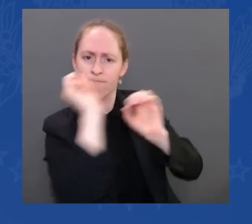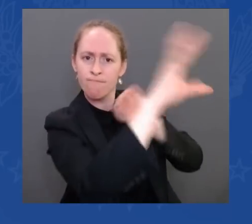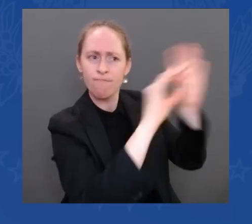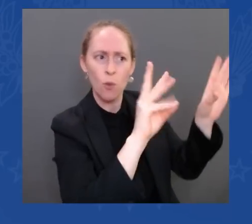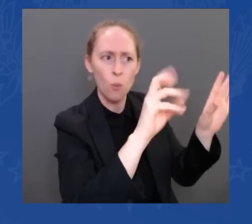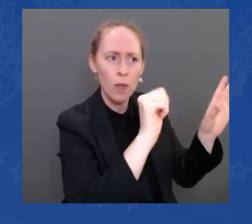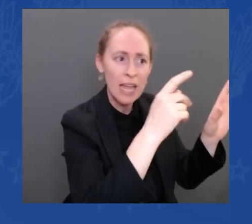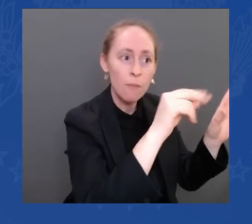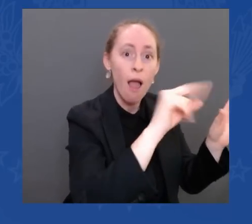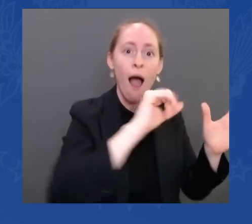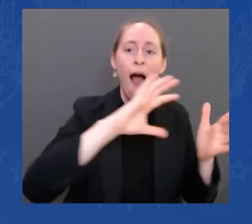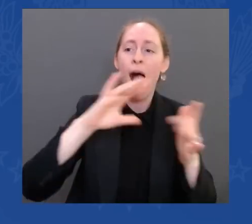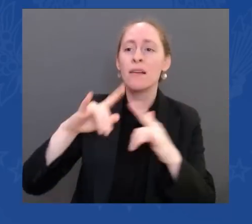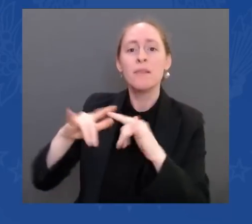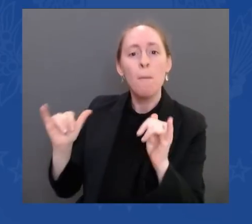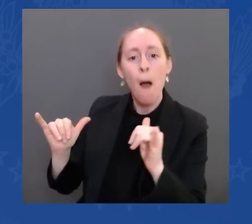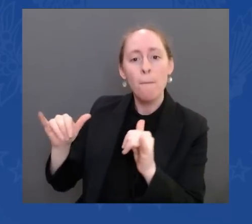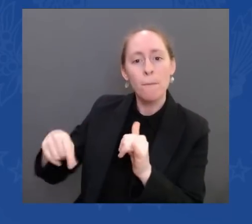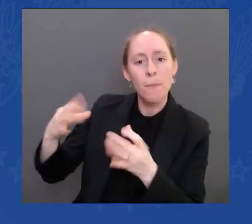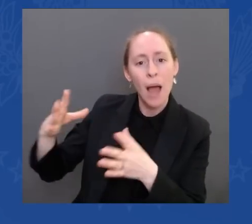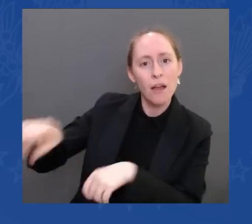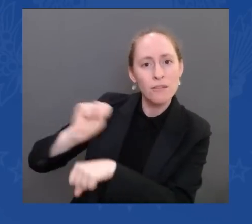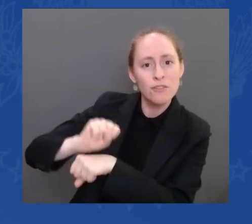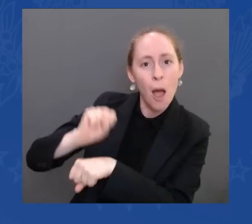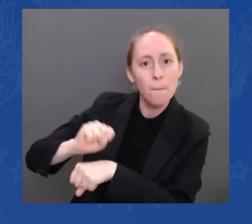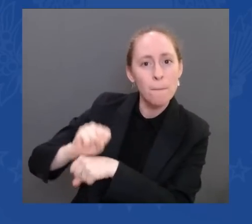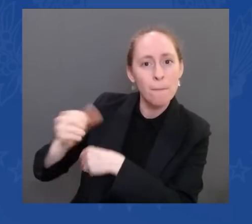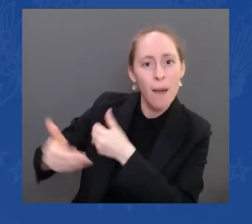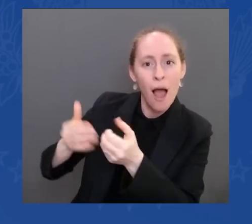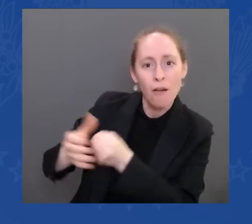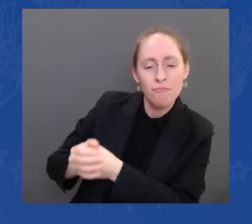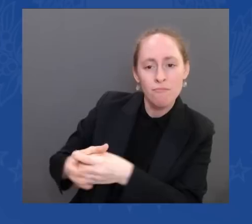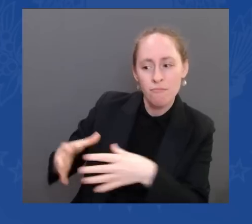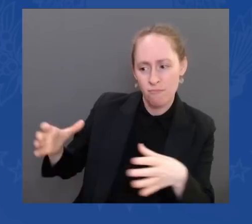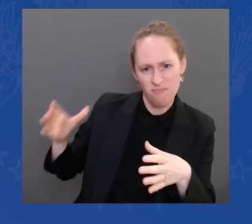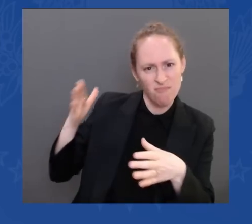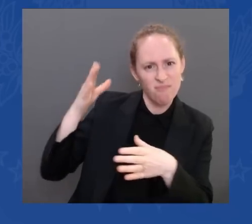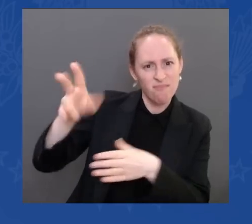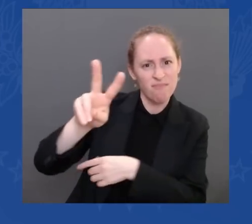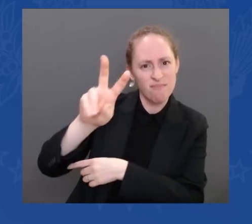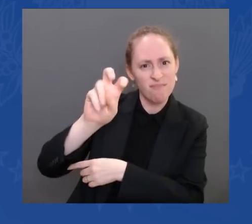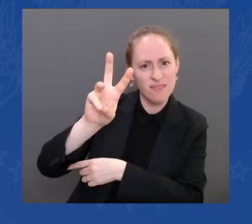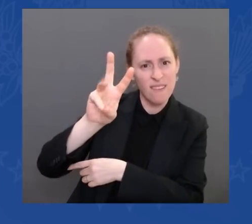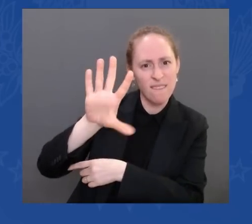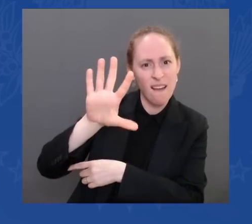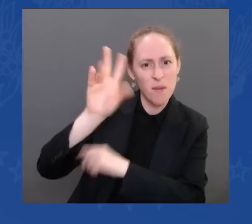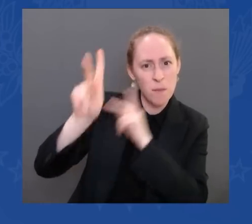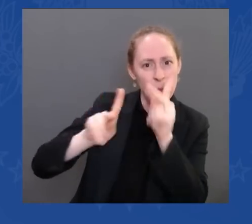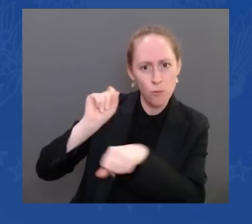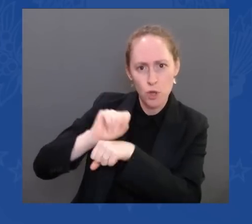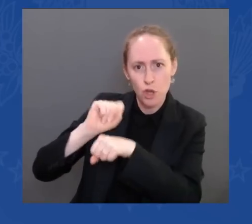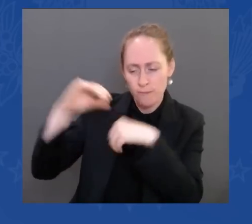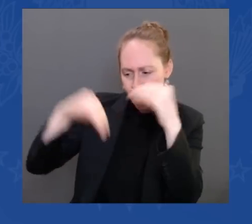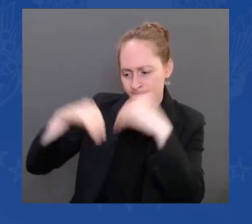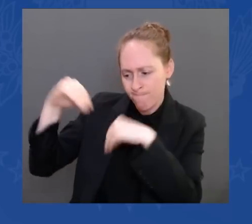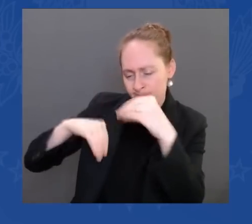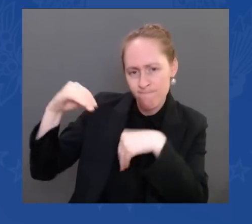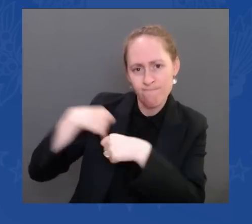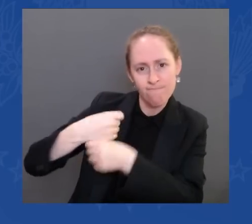are directly employed working on the Javelin program. All told, Lockheed Martin has brought nearly 3,000 jobs